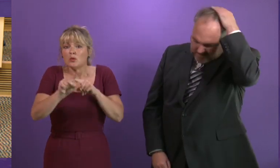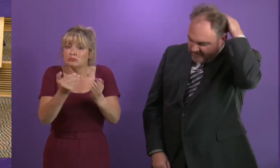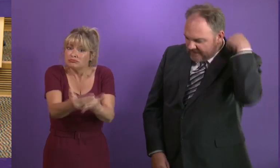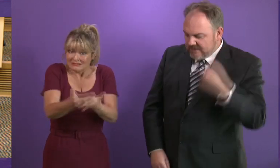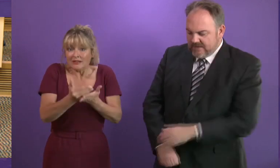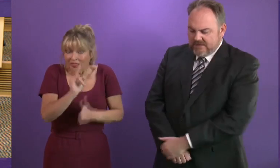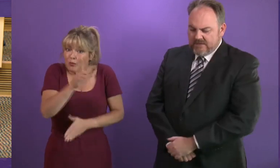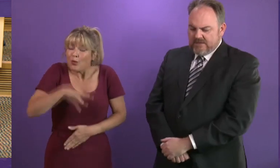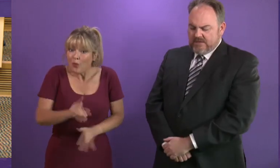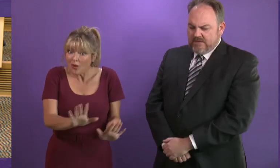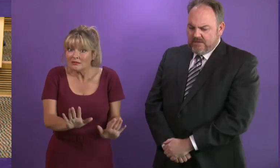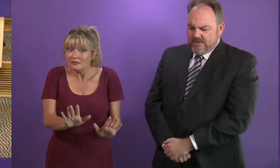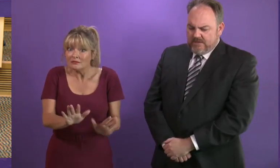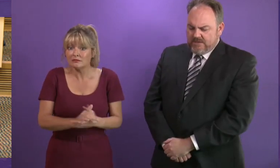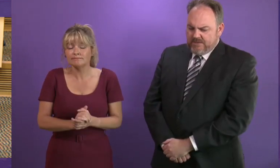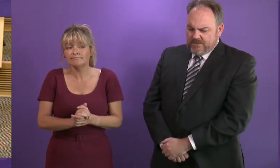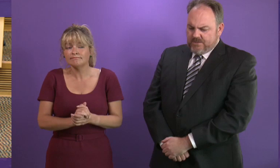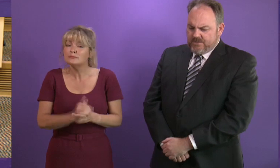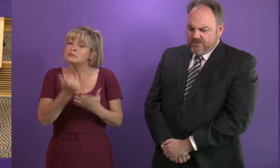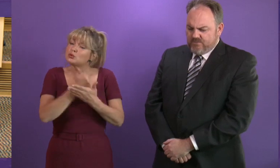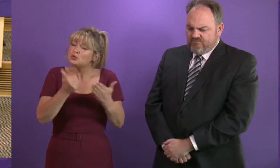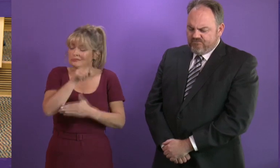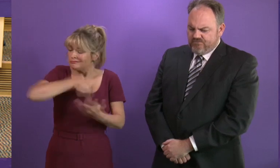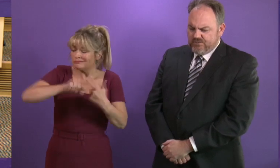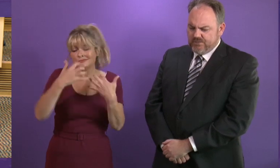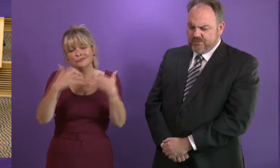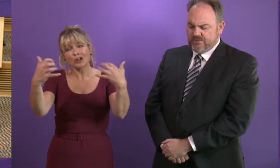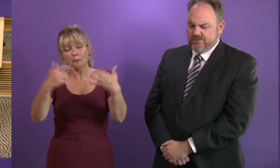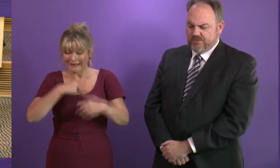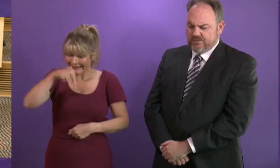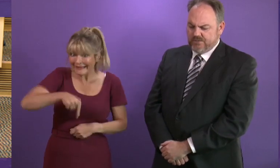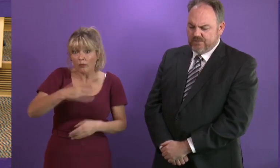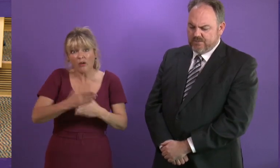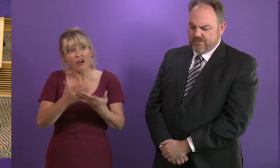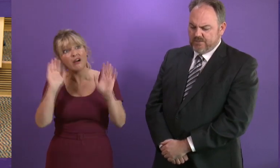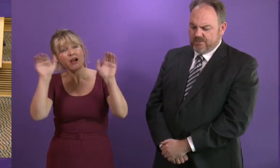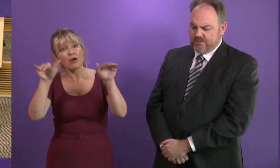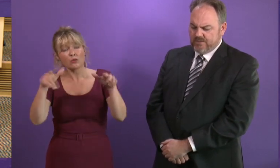When we reflect, inside and outside of this chamber, on tragic incidents that affect children